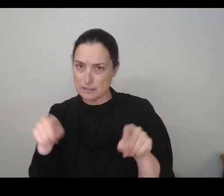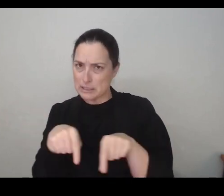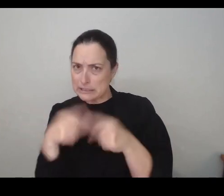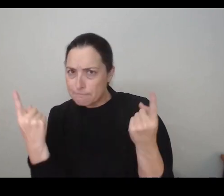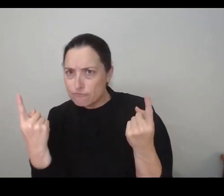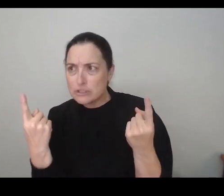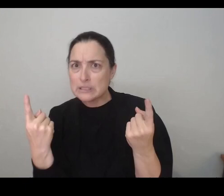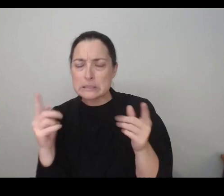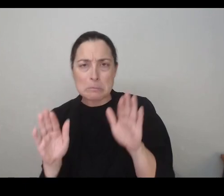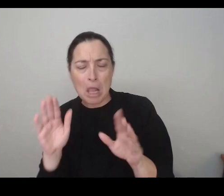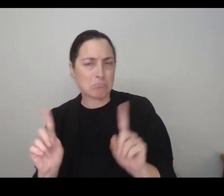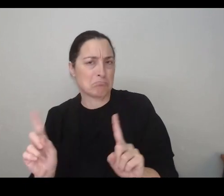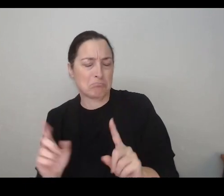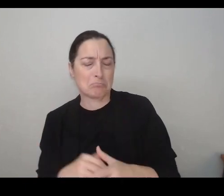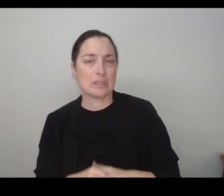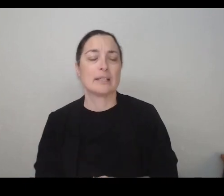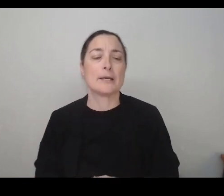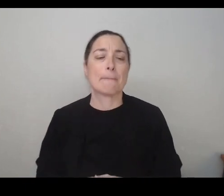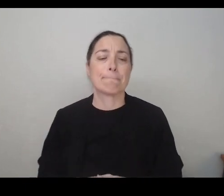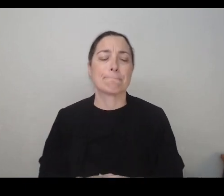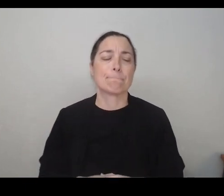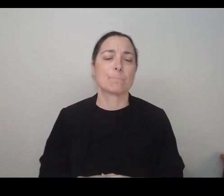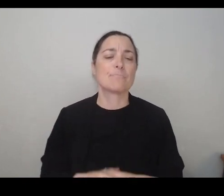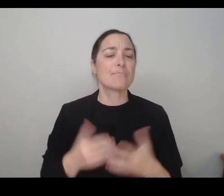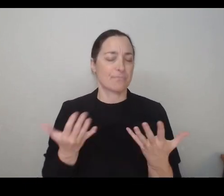One point, I just might mention, I think,